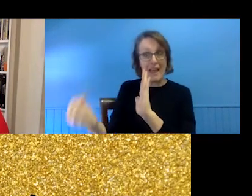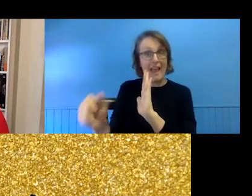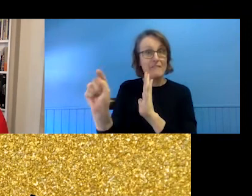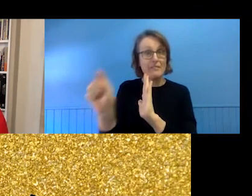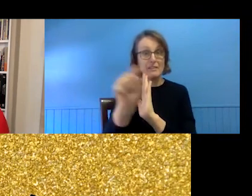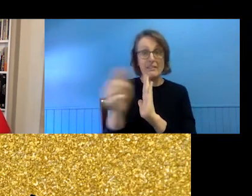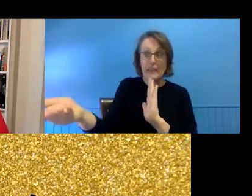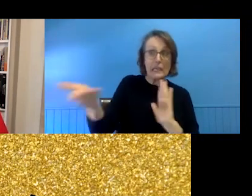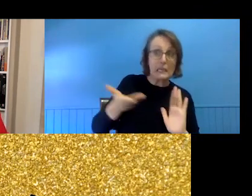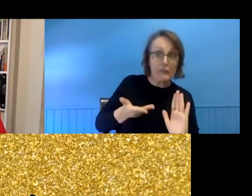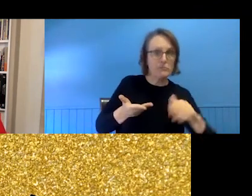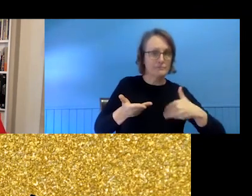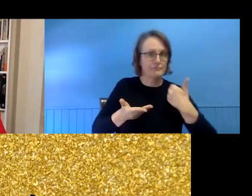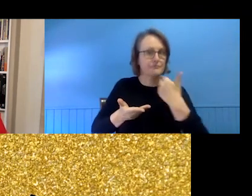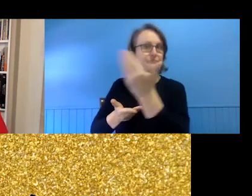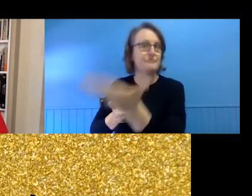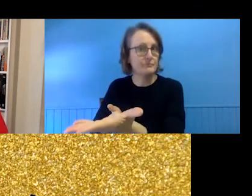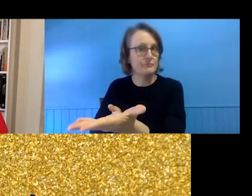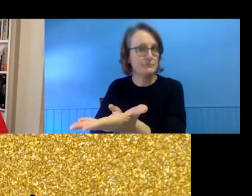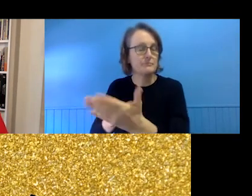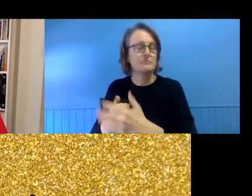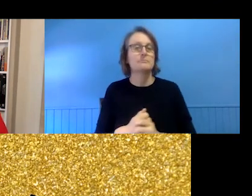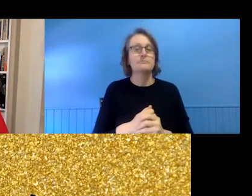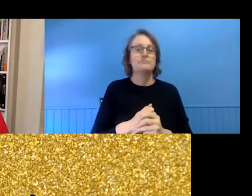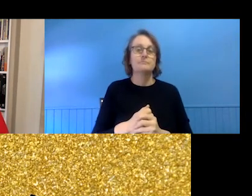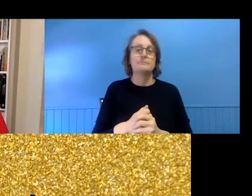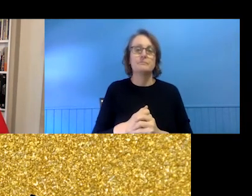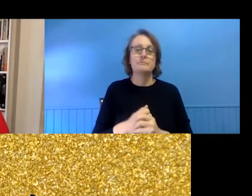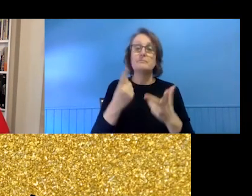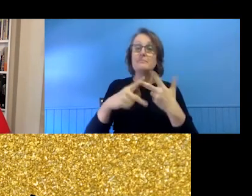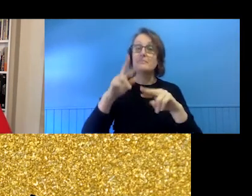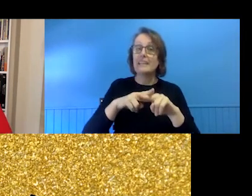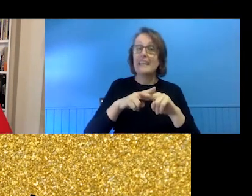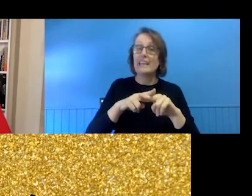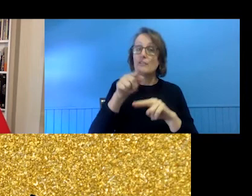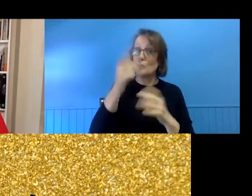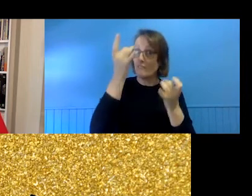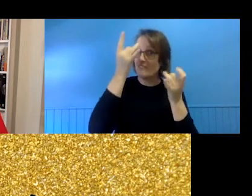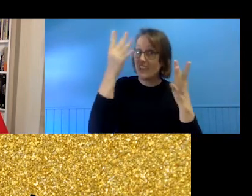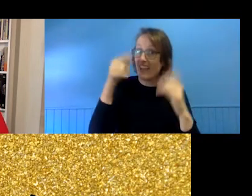give us something in exchange for what we're offering. If we ever